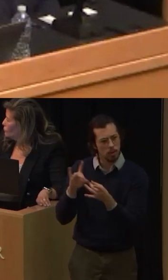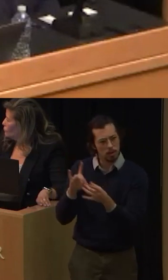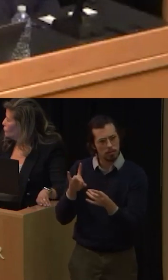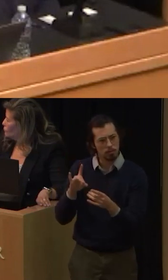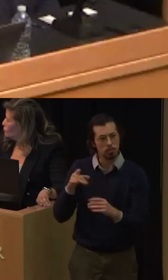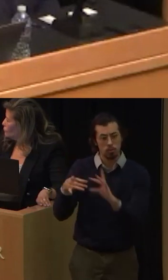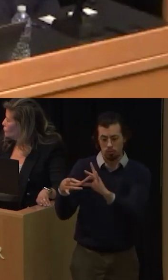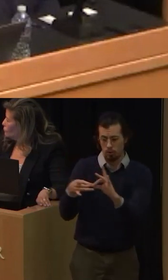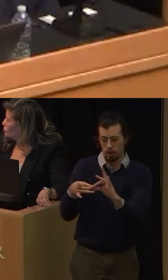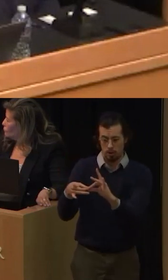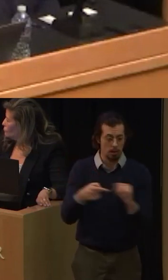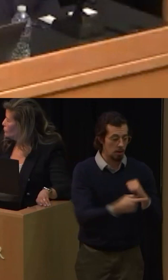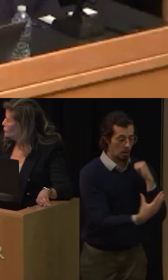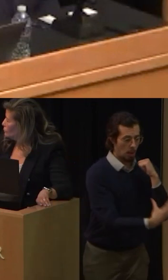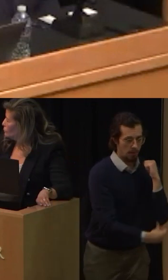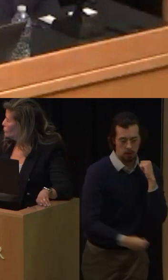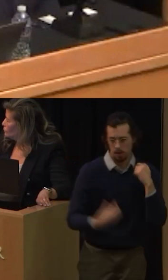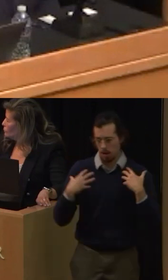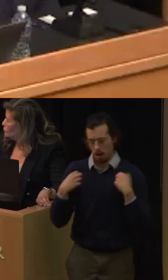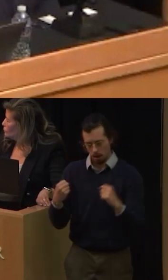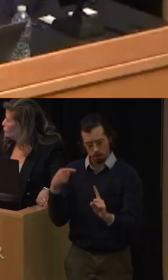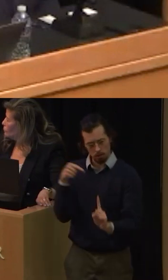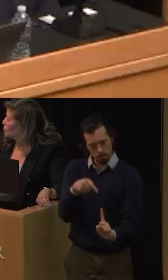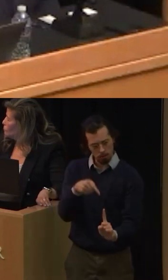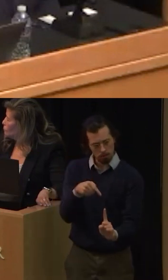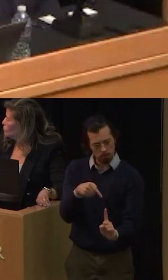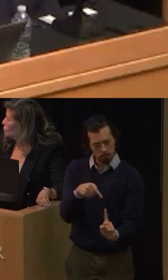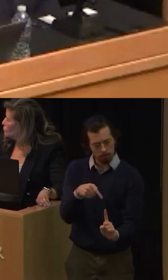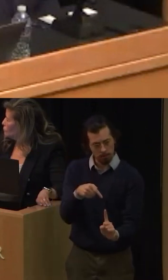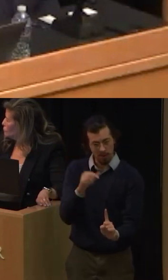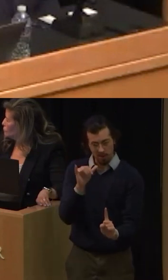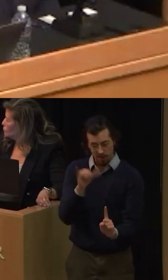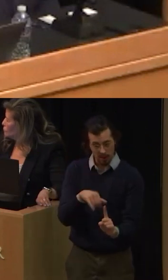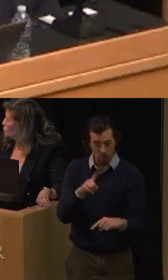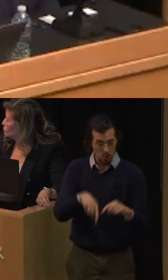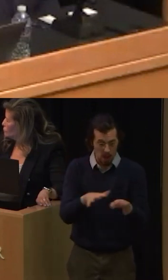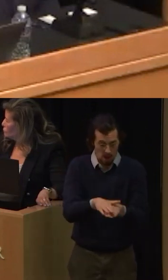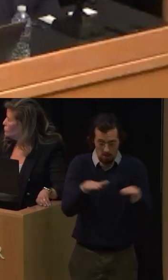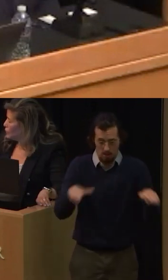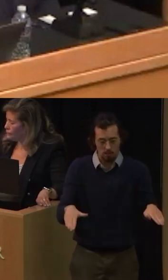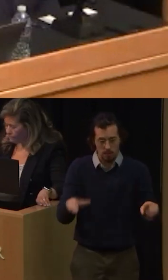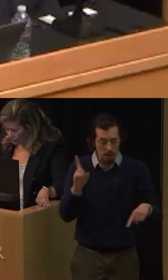The relationship between poverty and health is inextricable, absolutely inextricable,